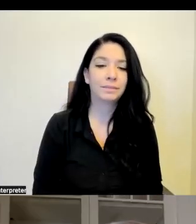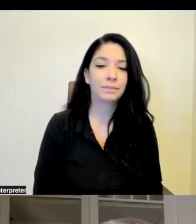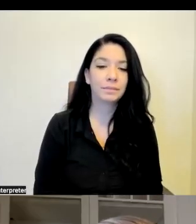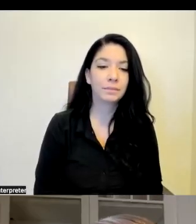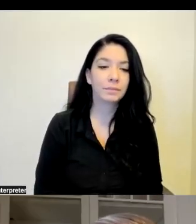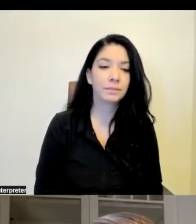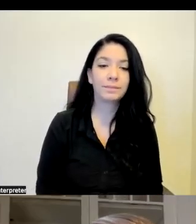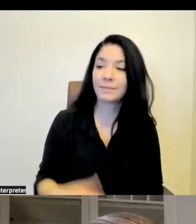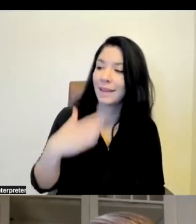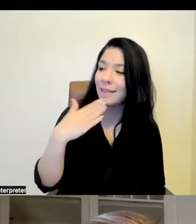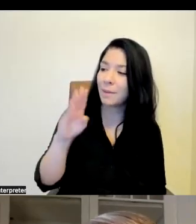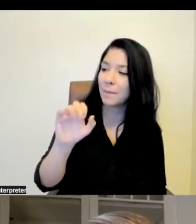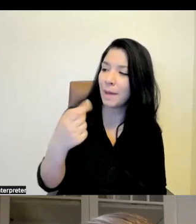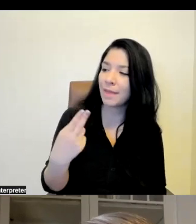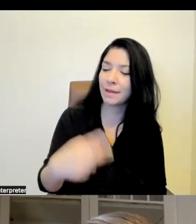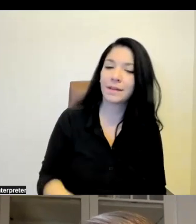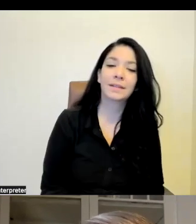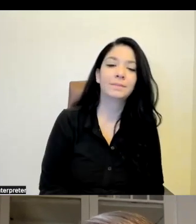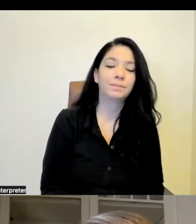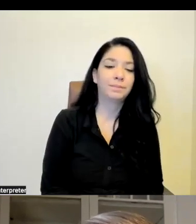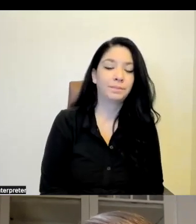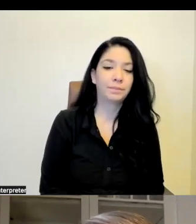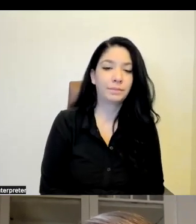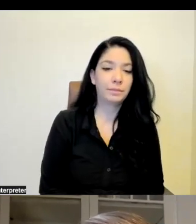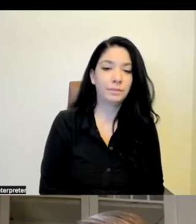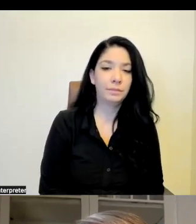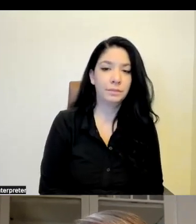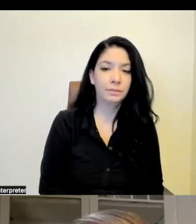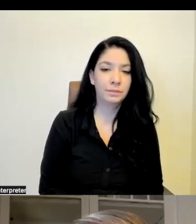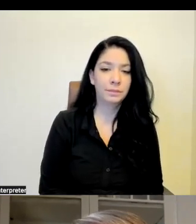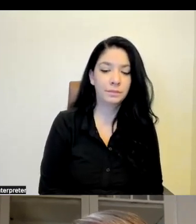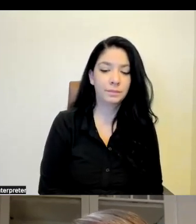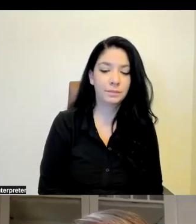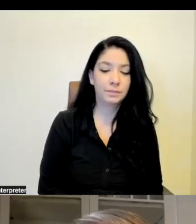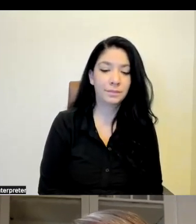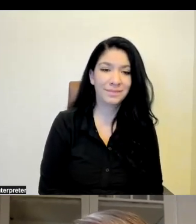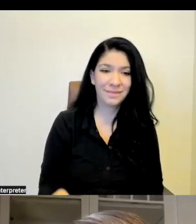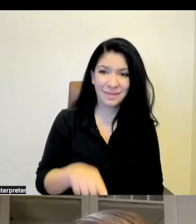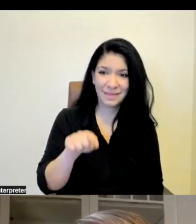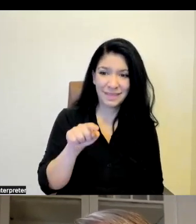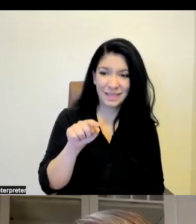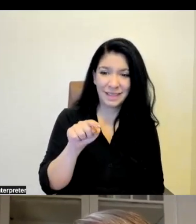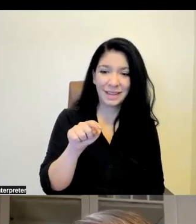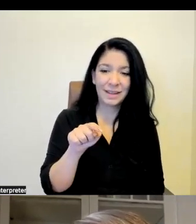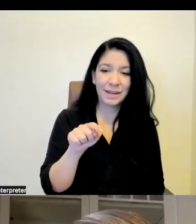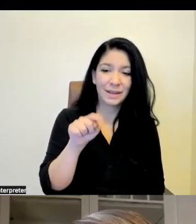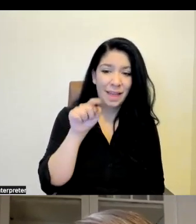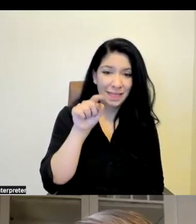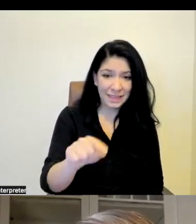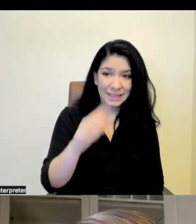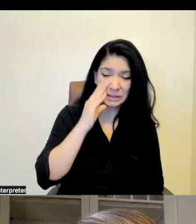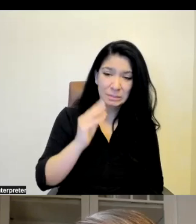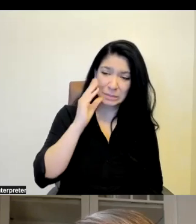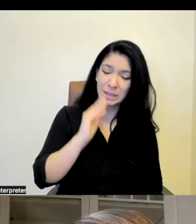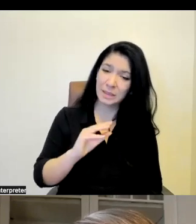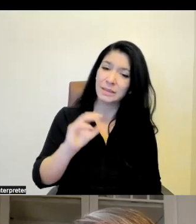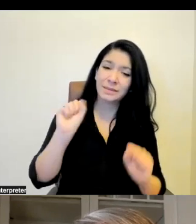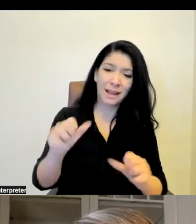Thank you, Beth. I want to just acknowledge that this is a painful experience and a painful time